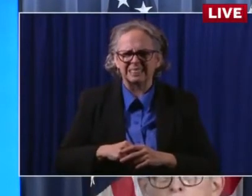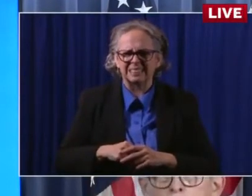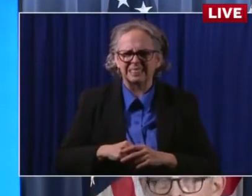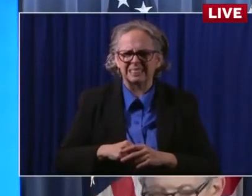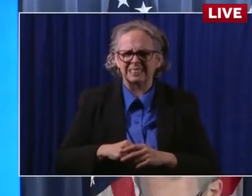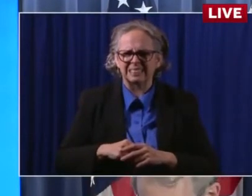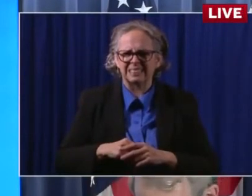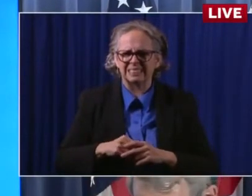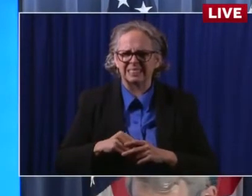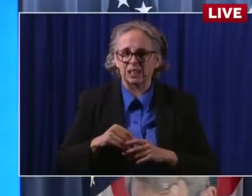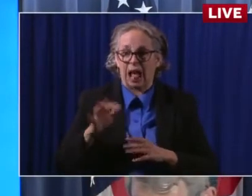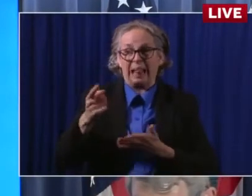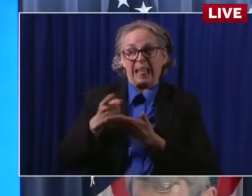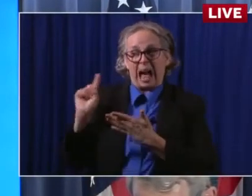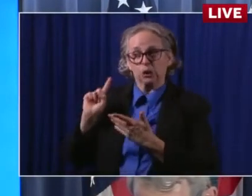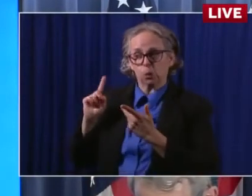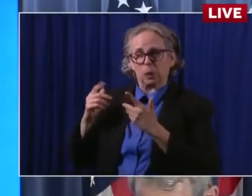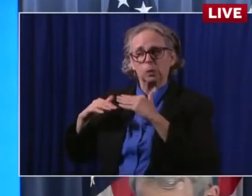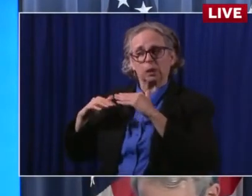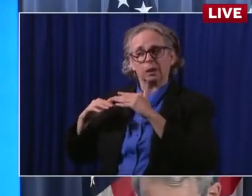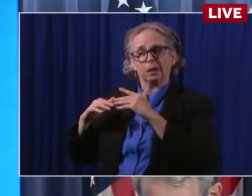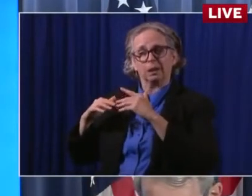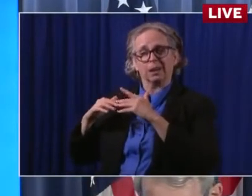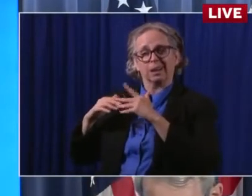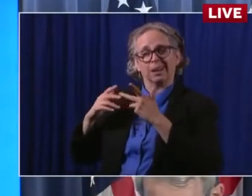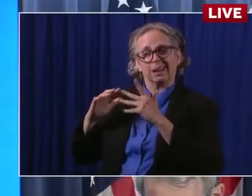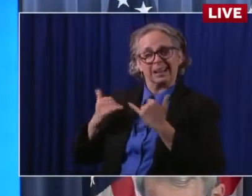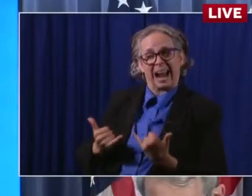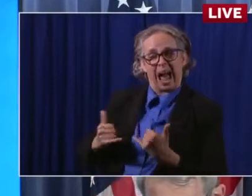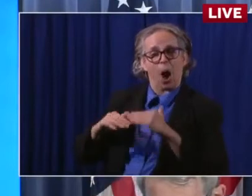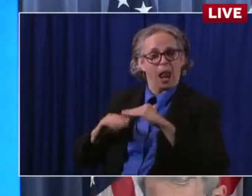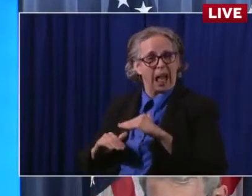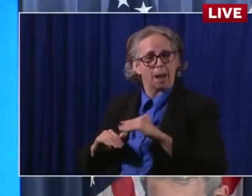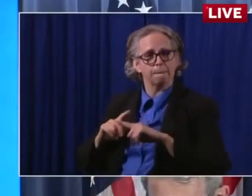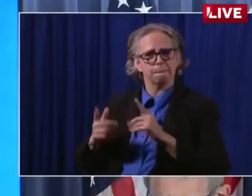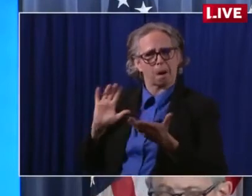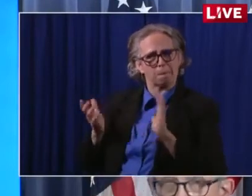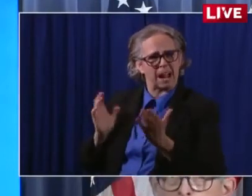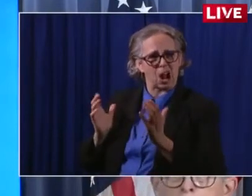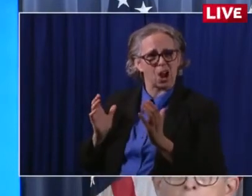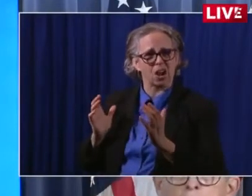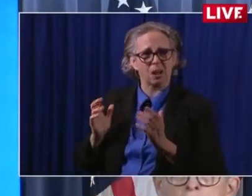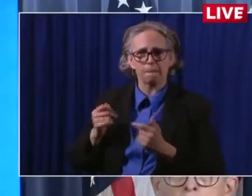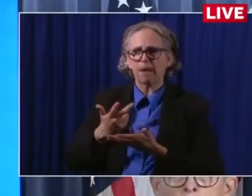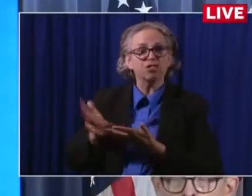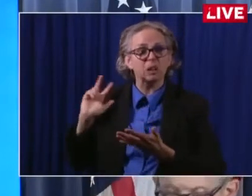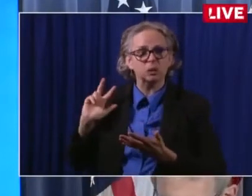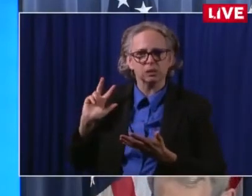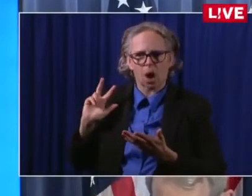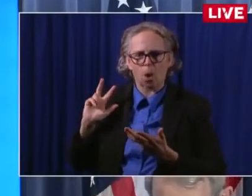THIS IS A LITTLE BIT LOWER THAN OUR PEAK LAST WEEK BUT STILL CONSIDERABLY HIGHER THAN WHERE WE WERE THREE WEEKS AGO.